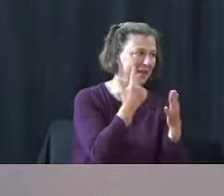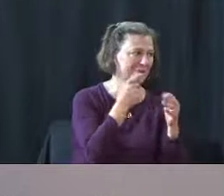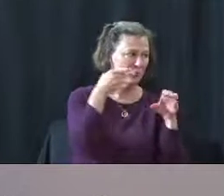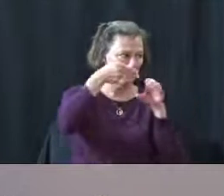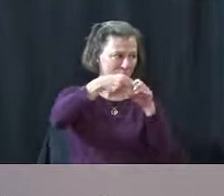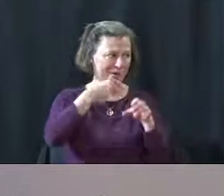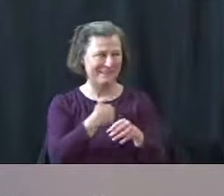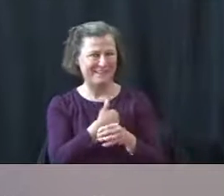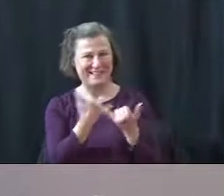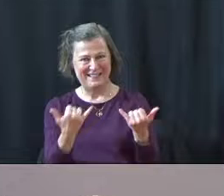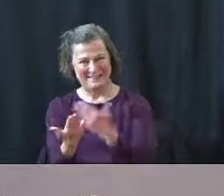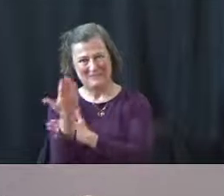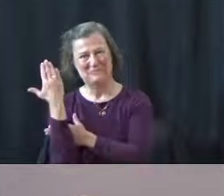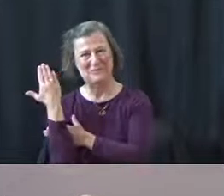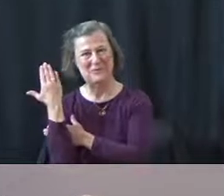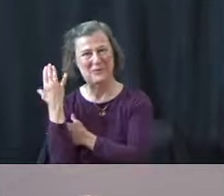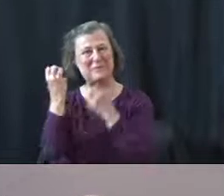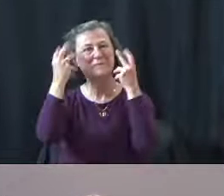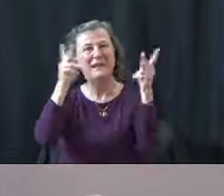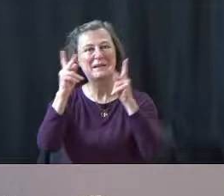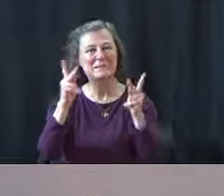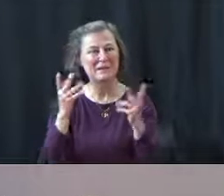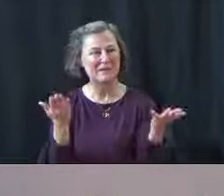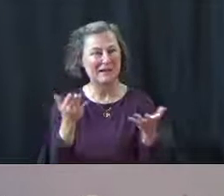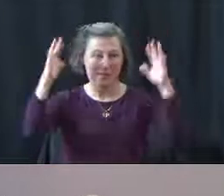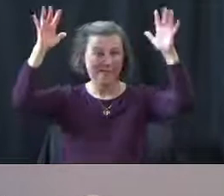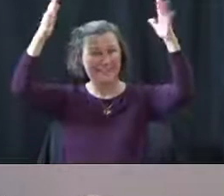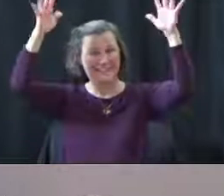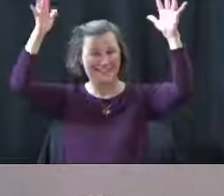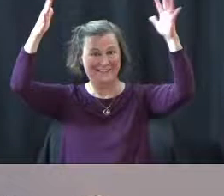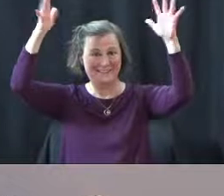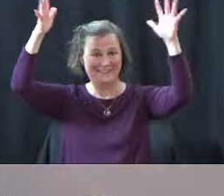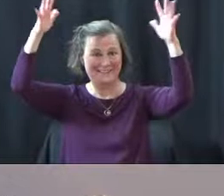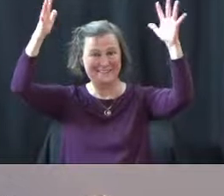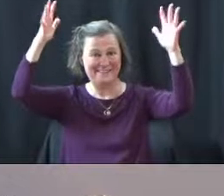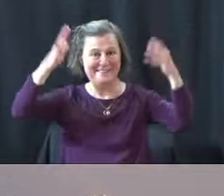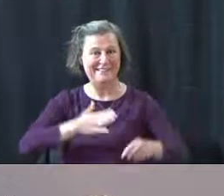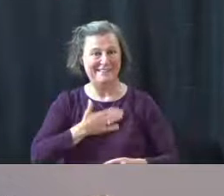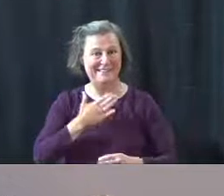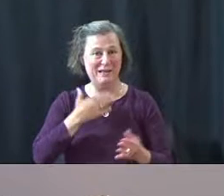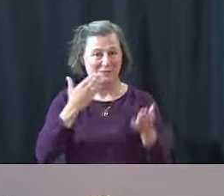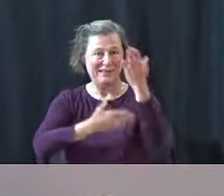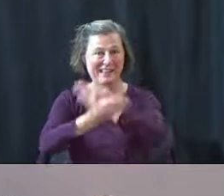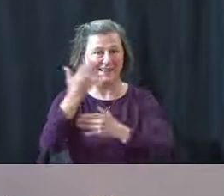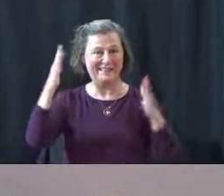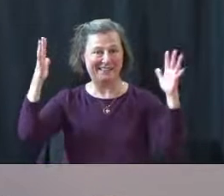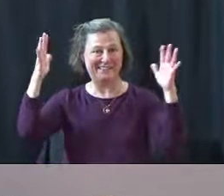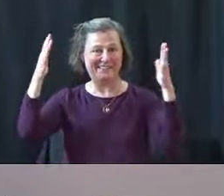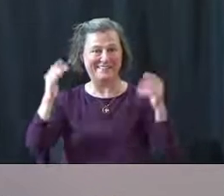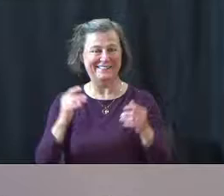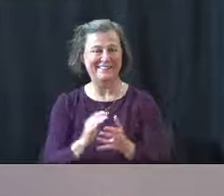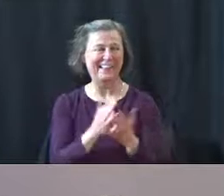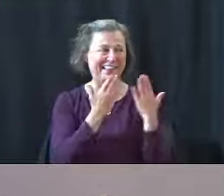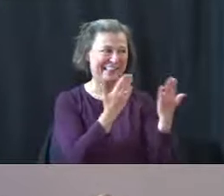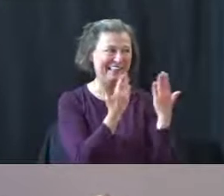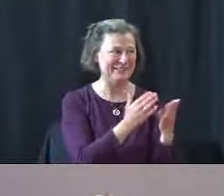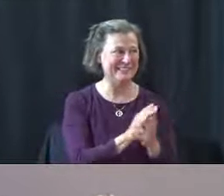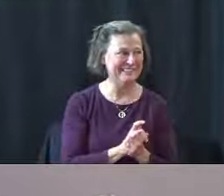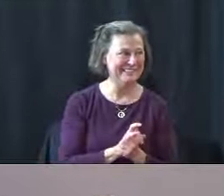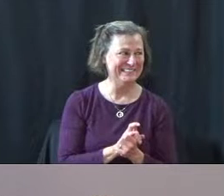a lot a lot of people are giving the happy hands gesture here so thank you so much.